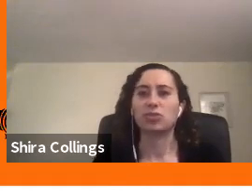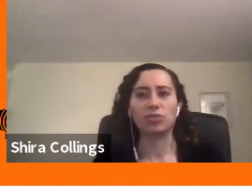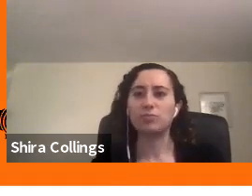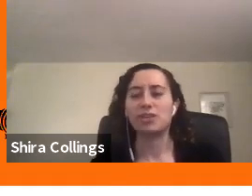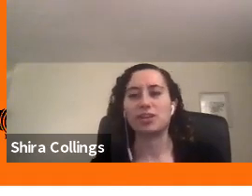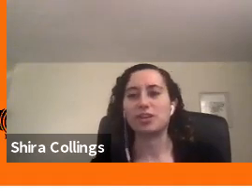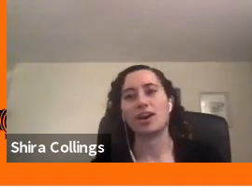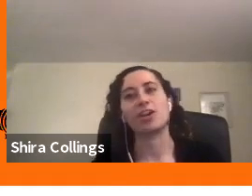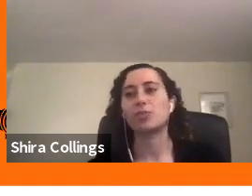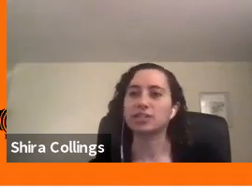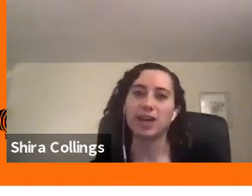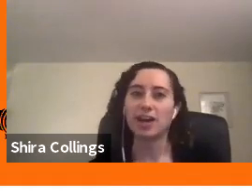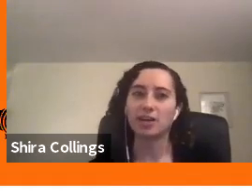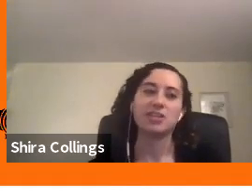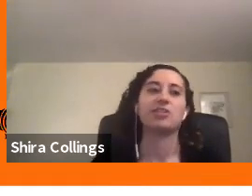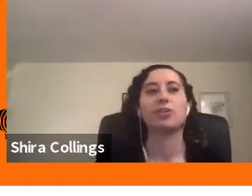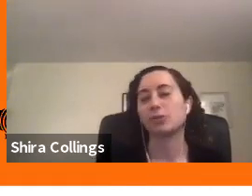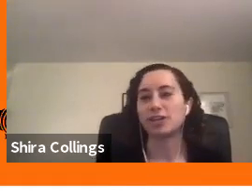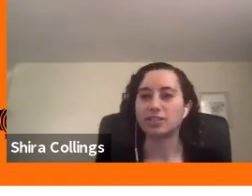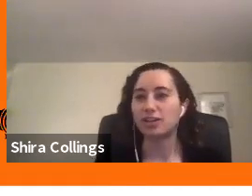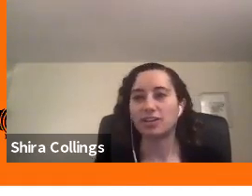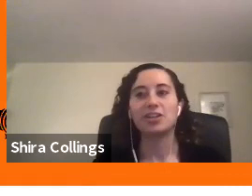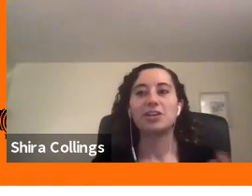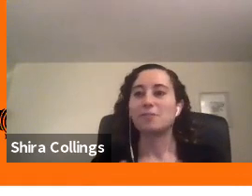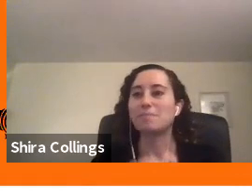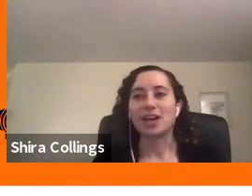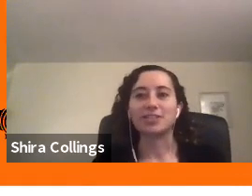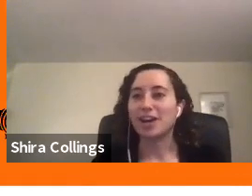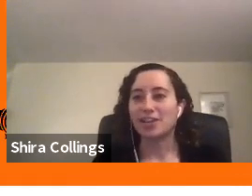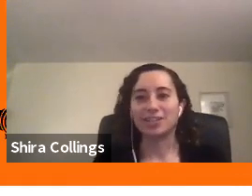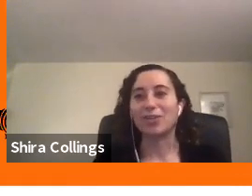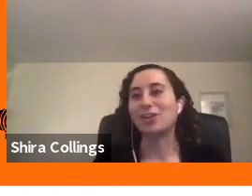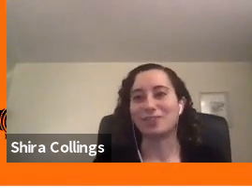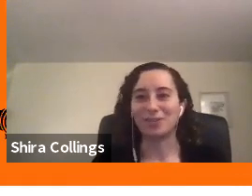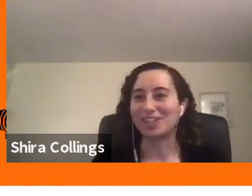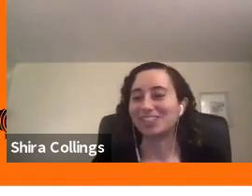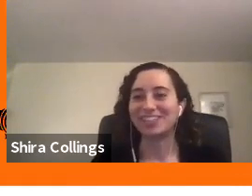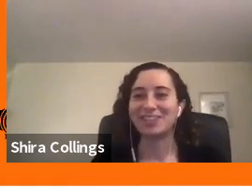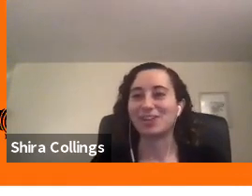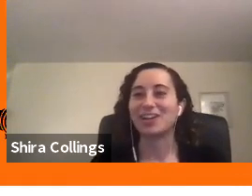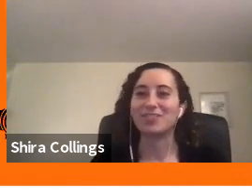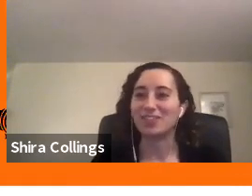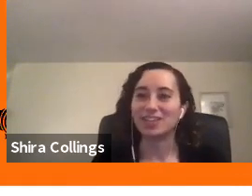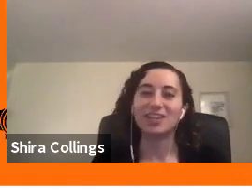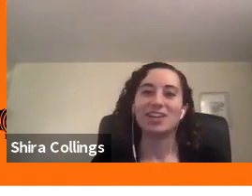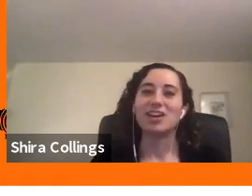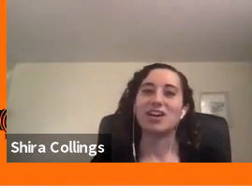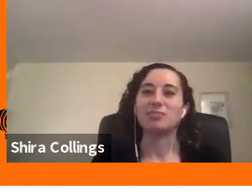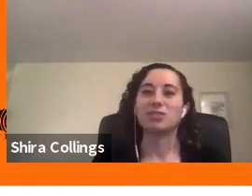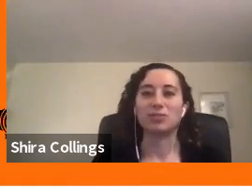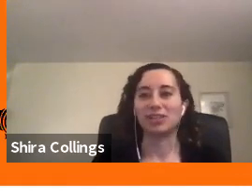spoken about. And we don't really think about it a lot of the. We often are just told being in a higher weight